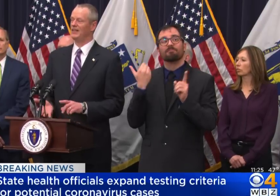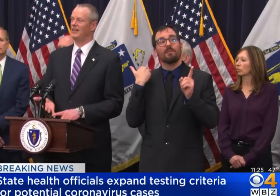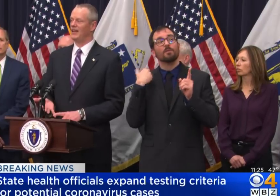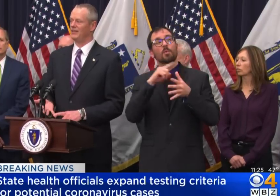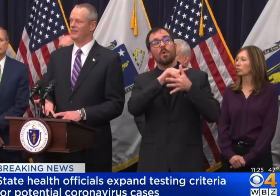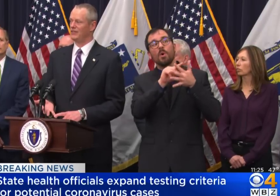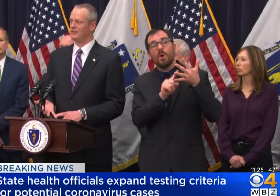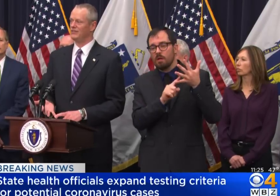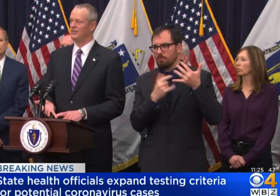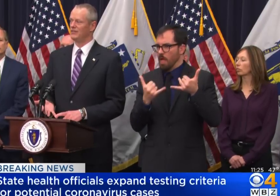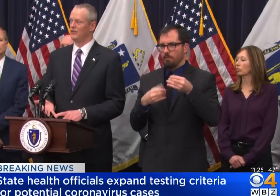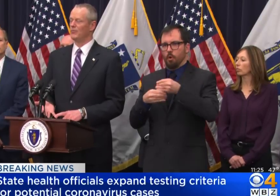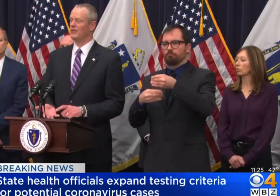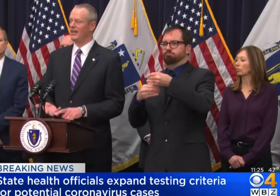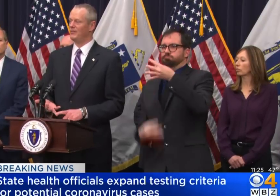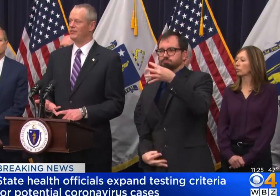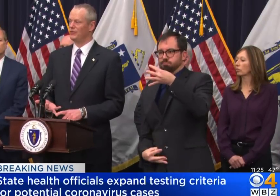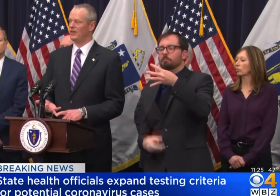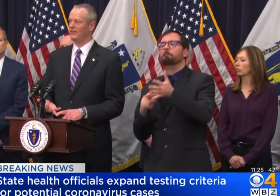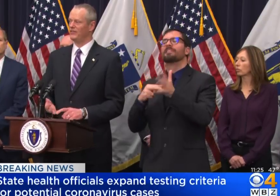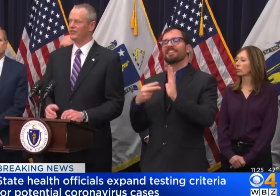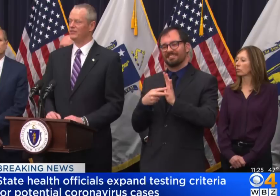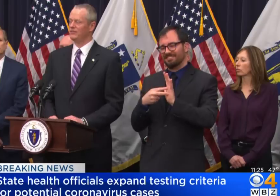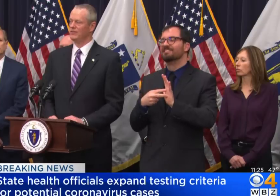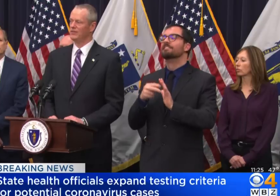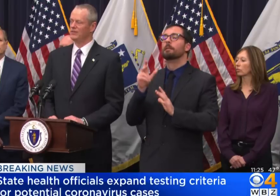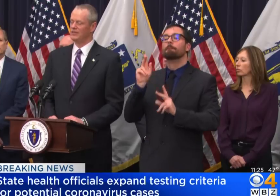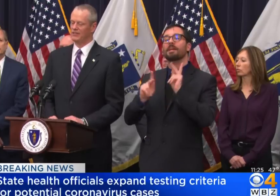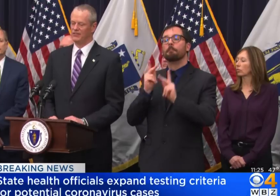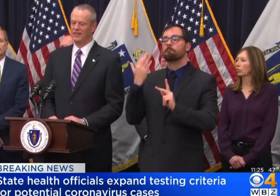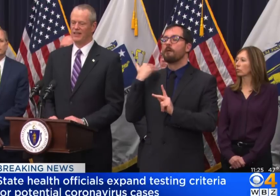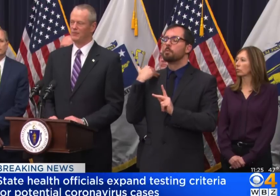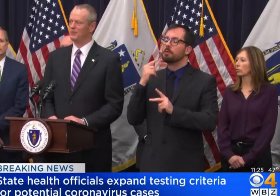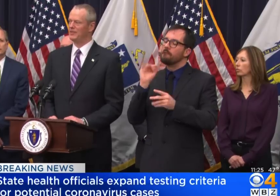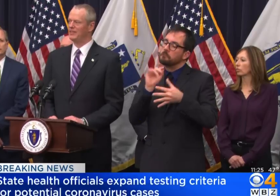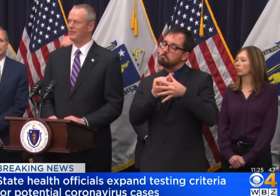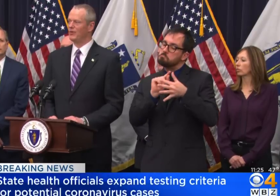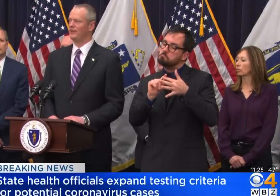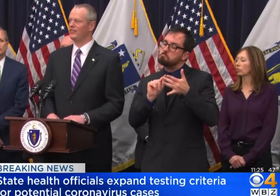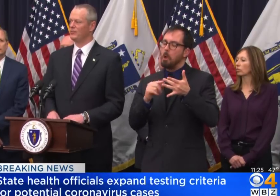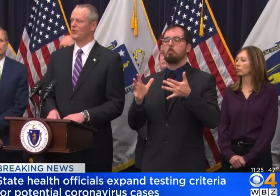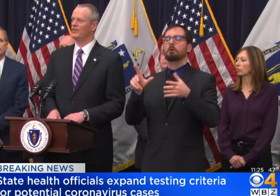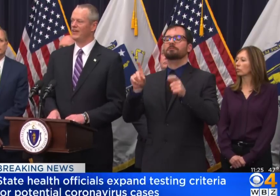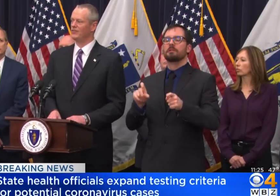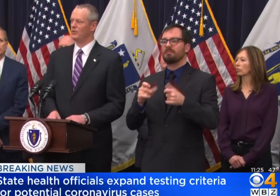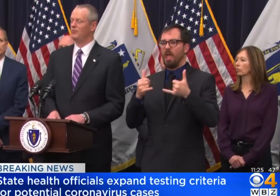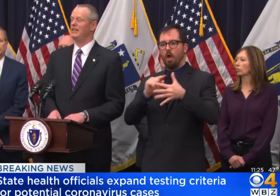AS THE CDC HAS BROADENED THE CRITERIA AS THE SECRETARY RAN THROUGH, PRETTY SIGNIFICANT EXPANSION OF WHO IS ELIGIBLE FOR